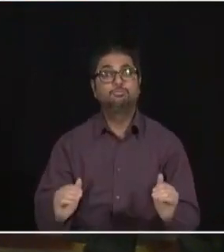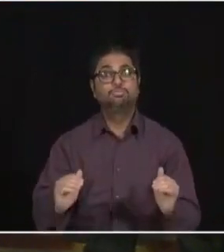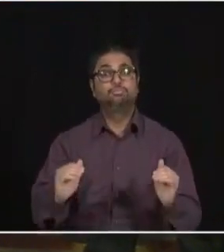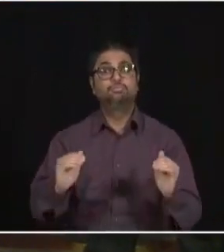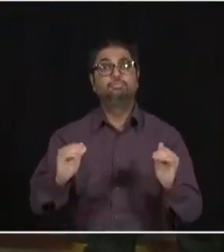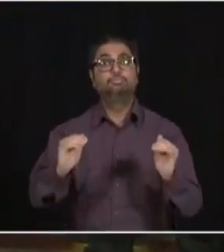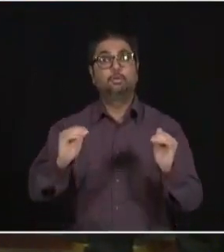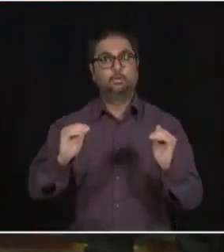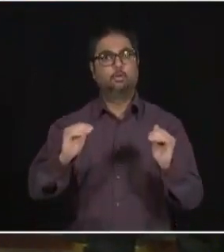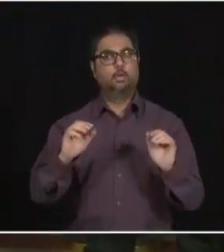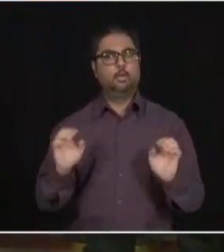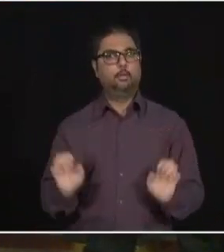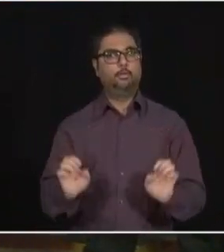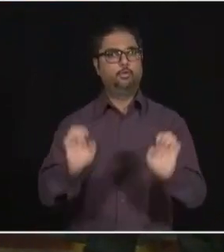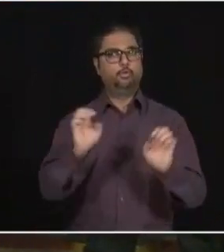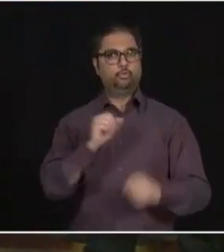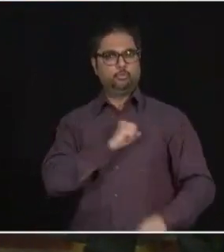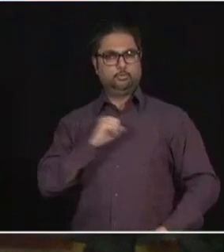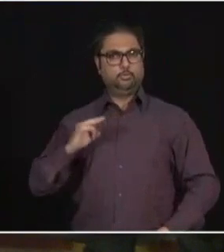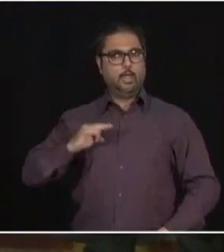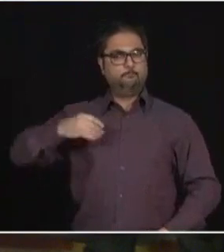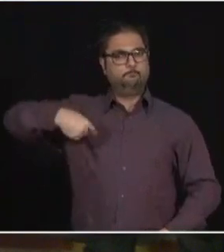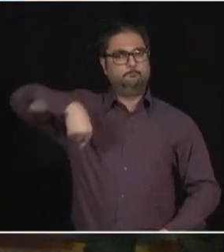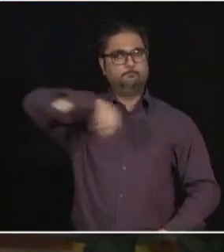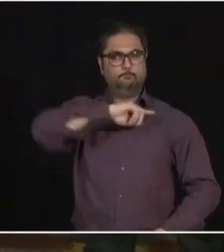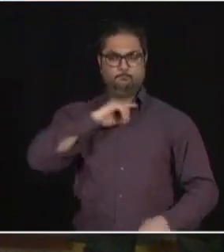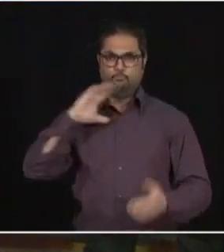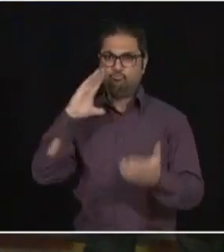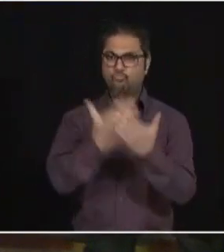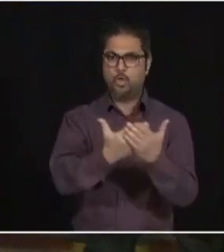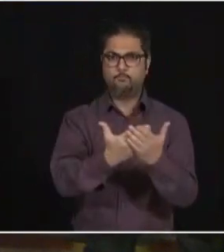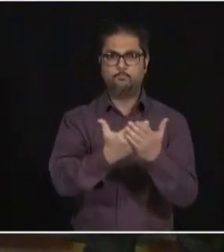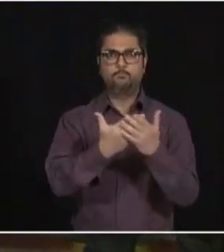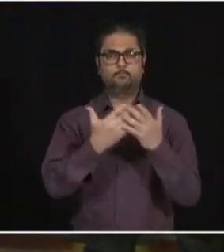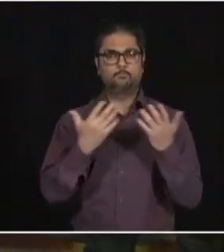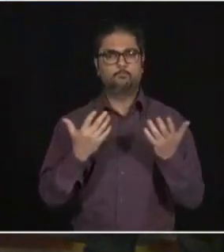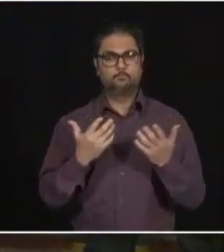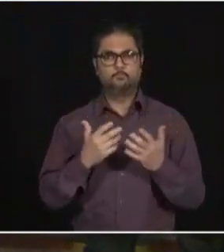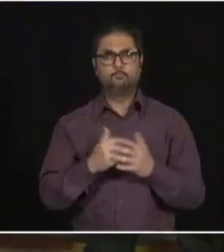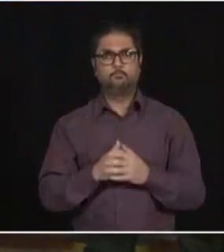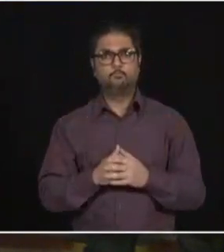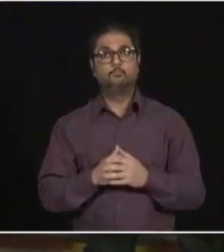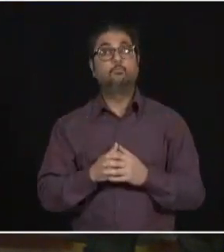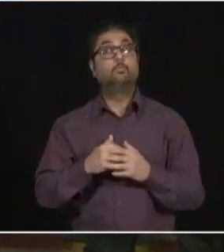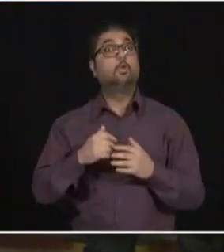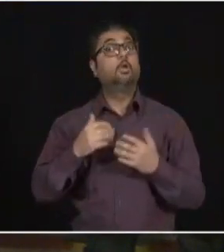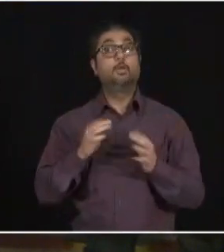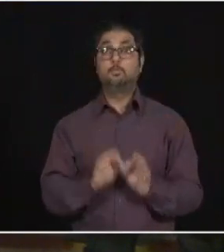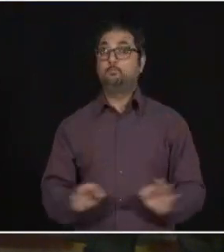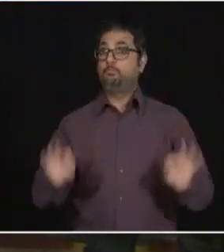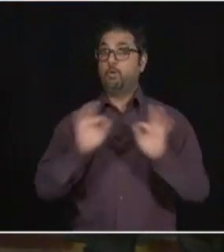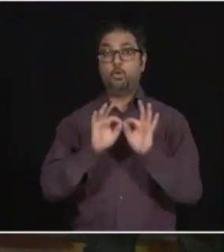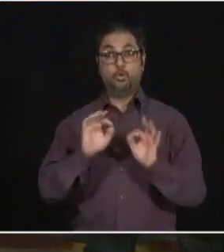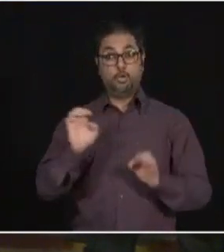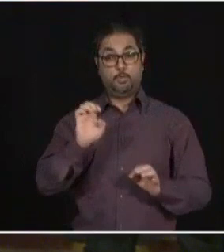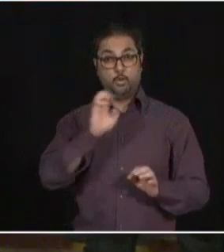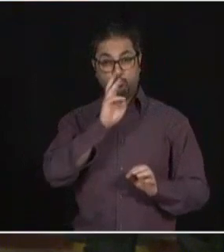women like our heroic forest fighters who transition to for, flooding management including efforts like